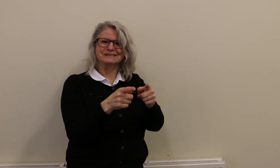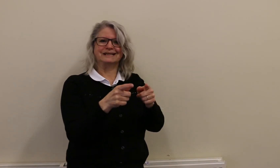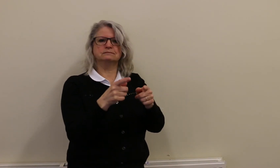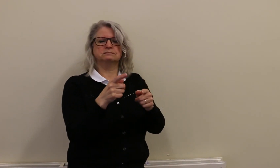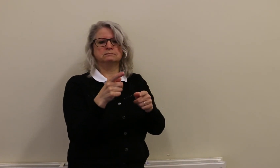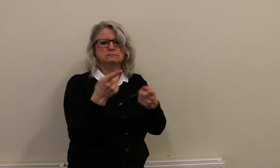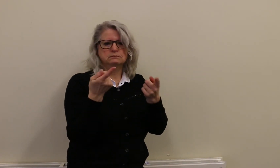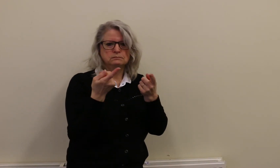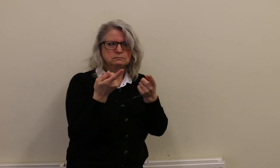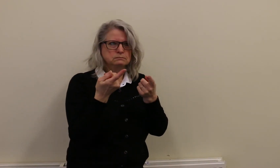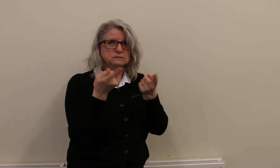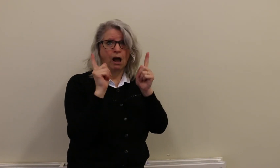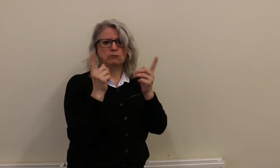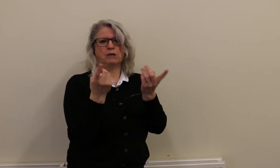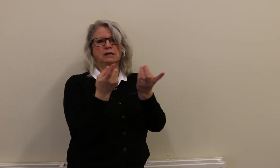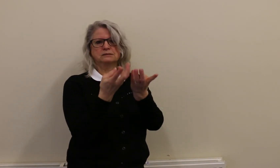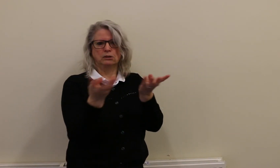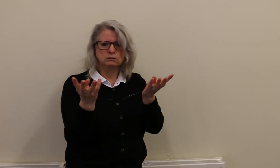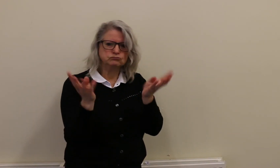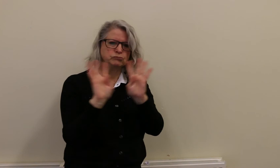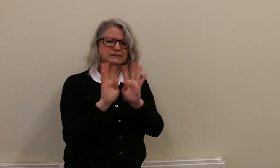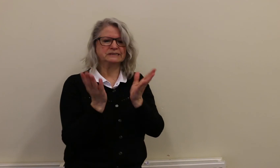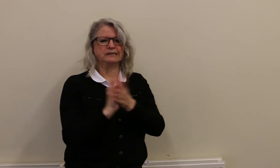appointing directors/trustees;